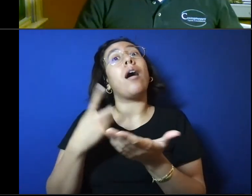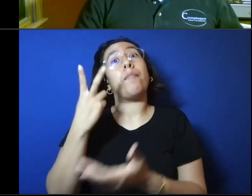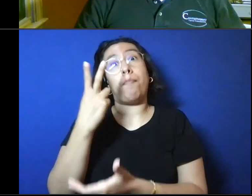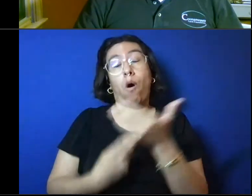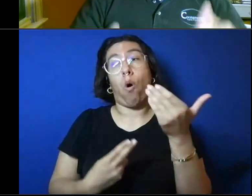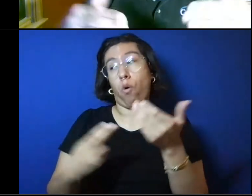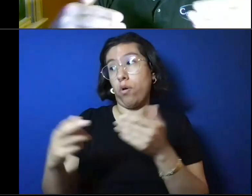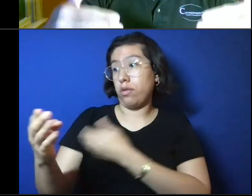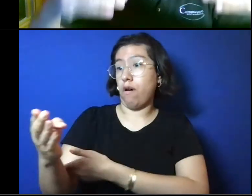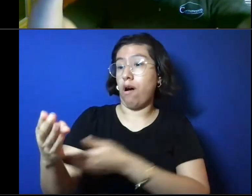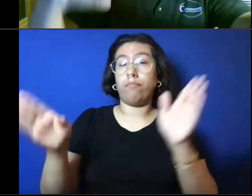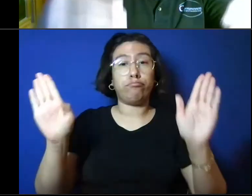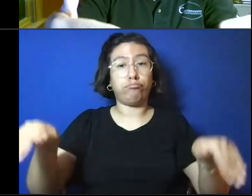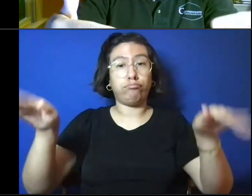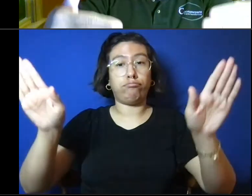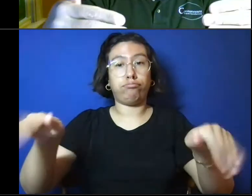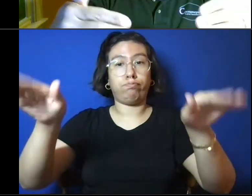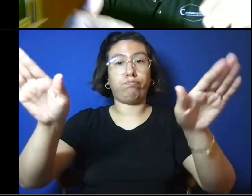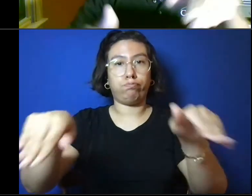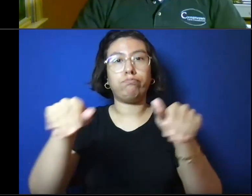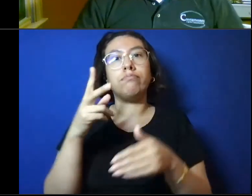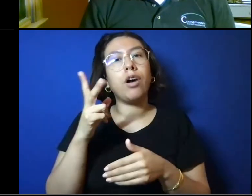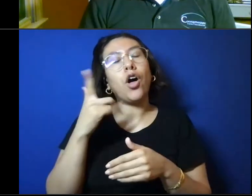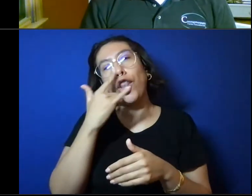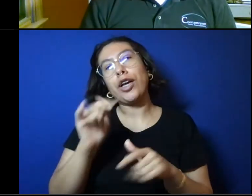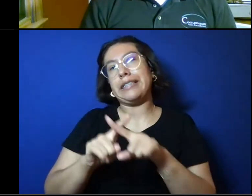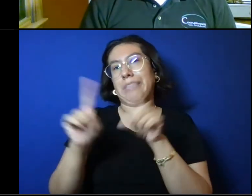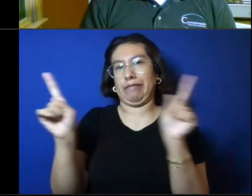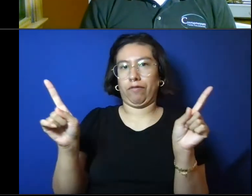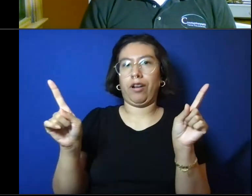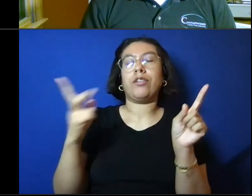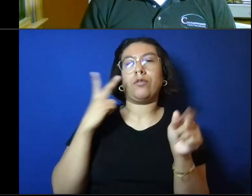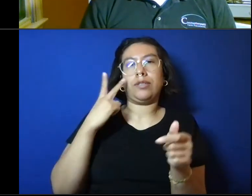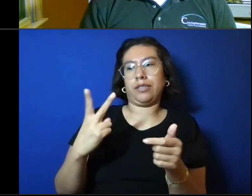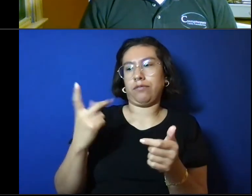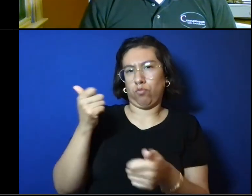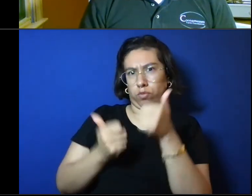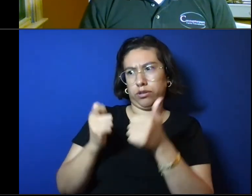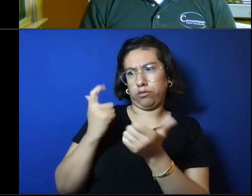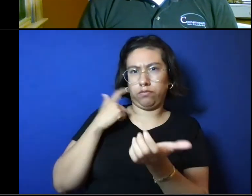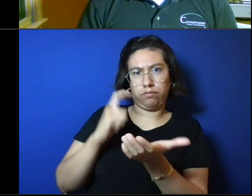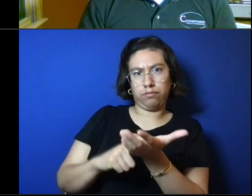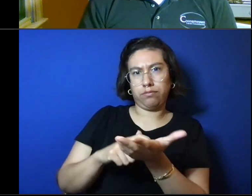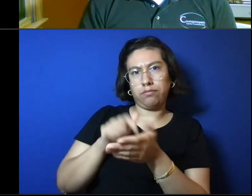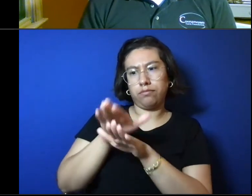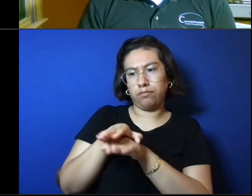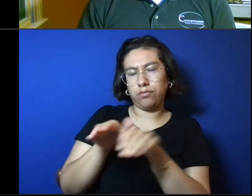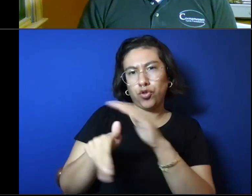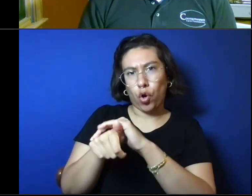And so the tracks will look slightly different depending on the sea turtle species that comes up to nest.